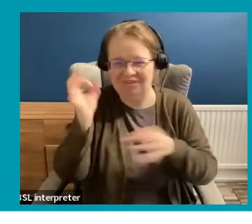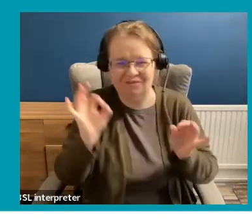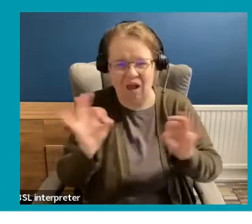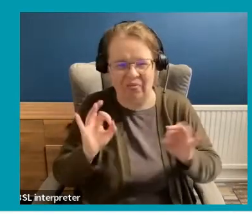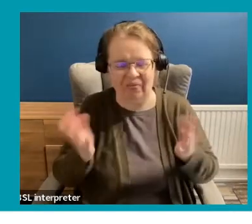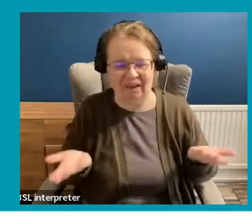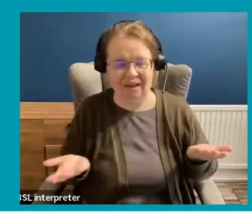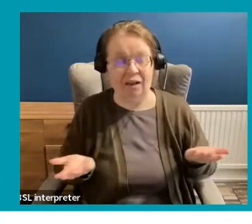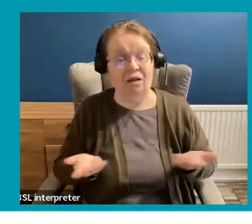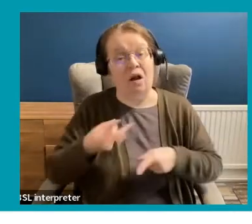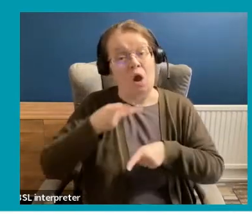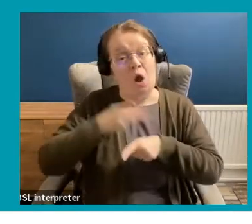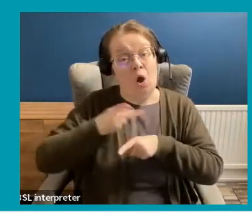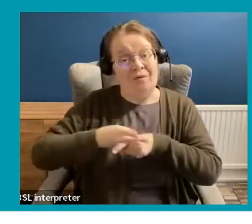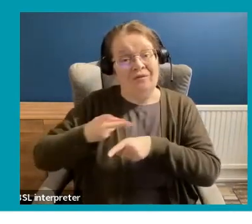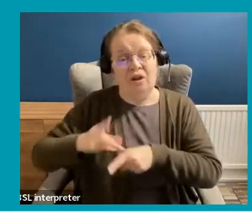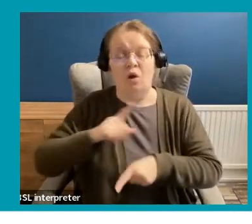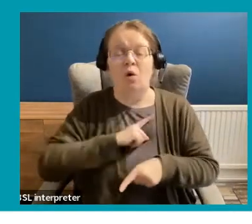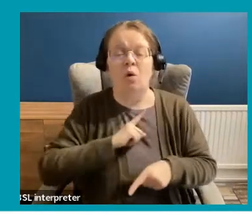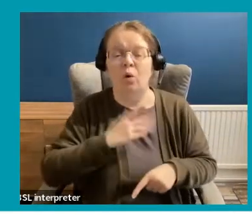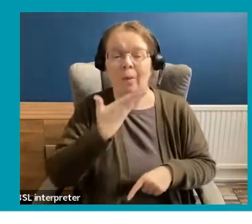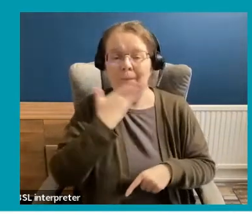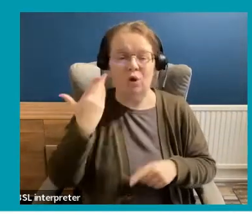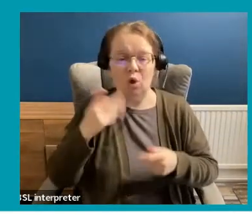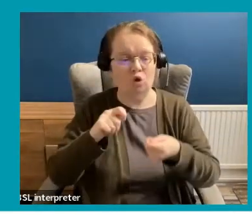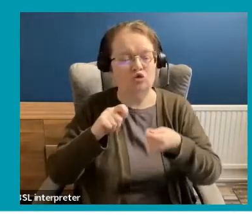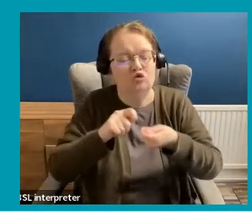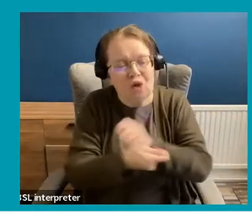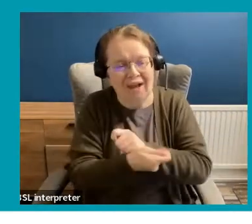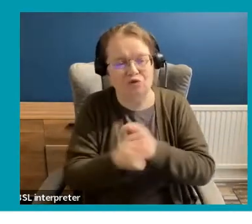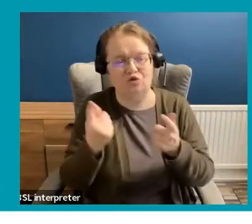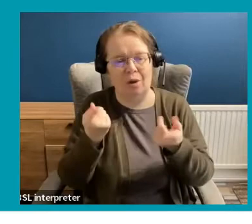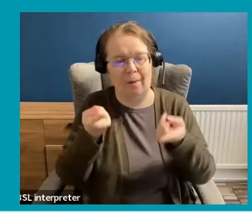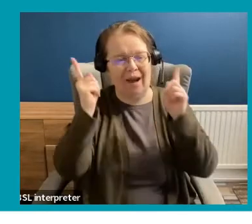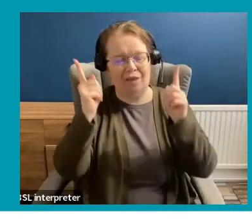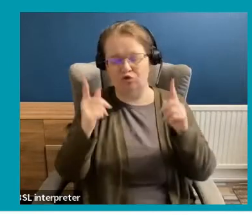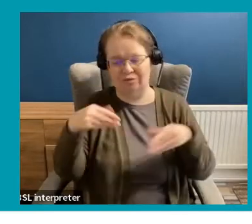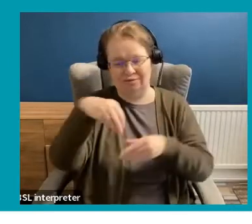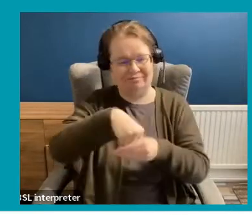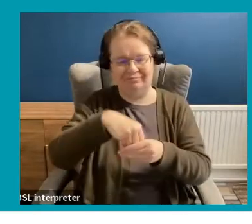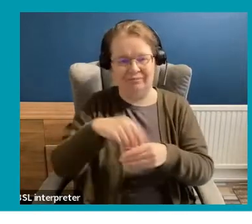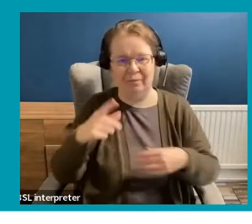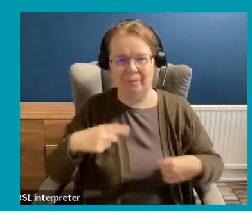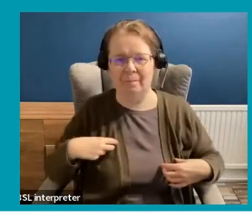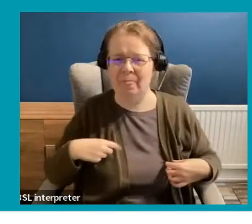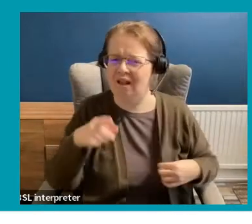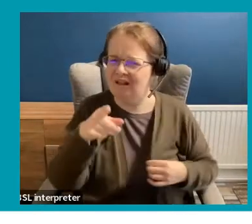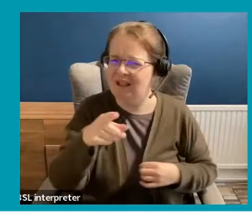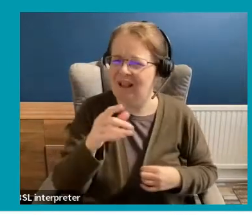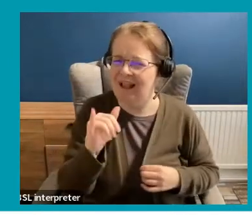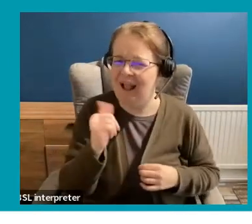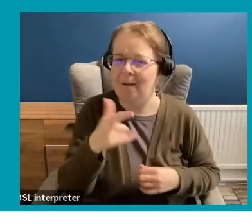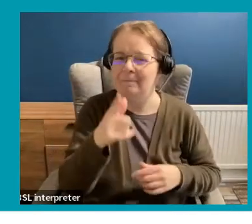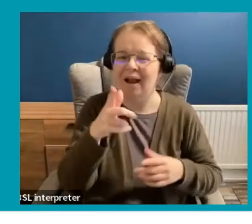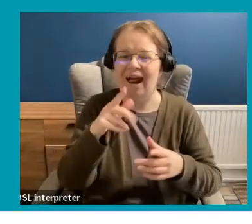Quite often it's because we don't have that kind of change management in place. It's something that's retrofitted or molded on a